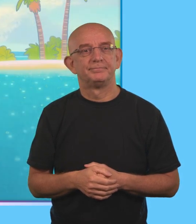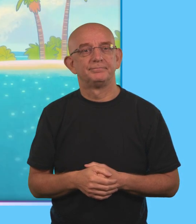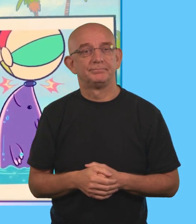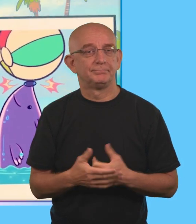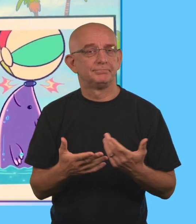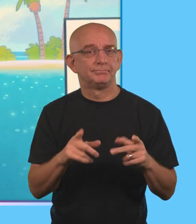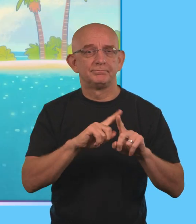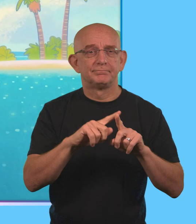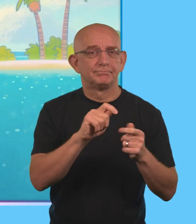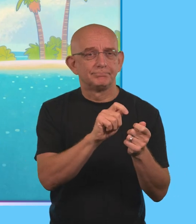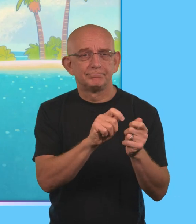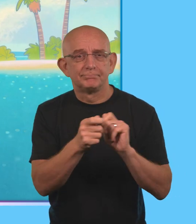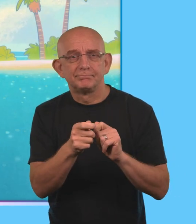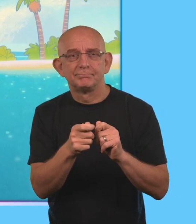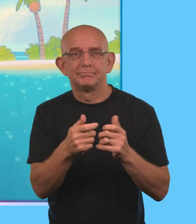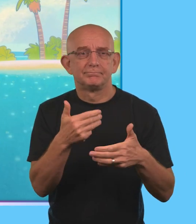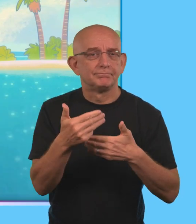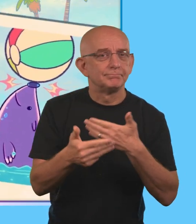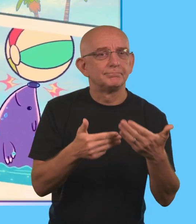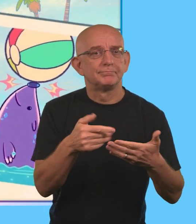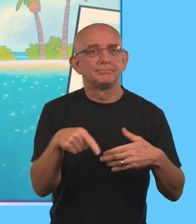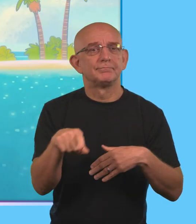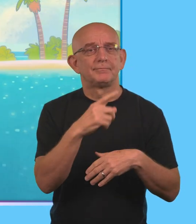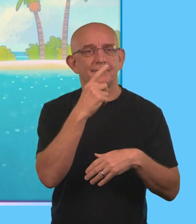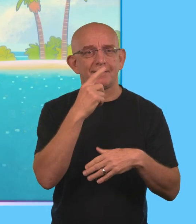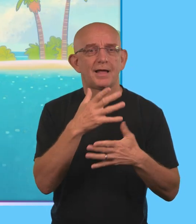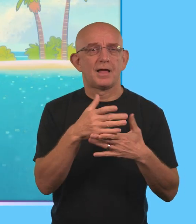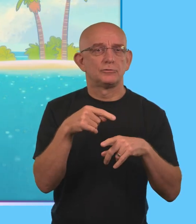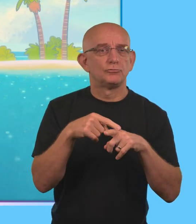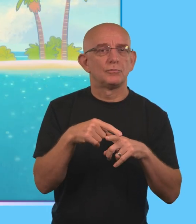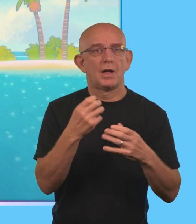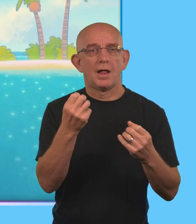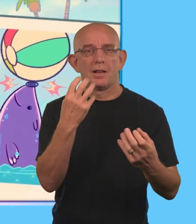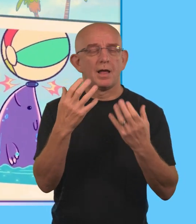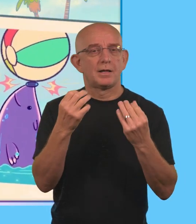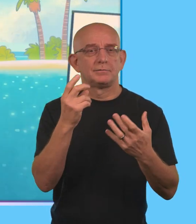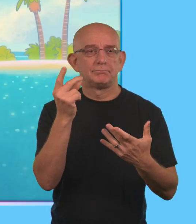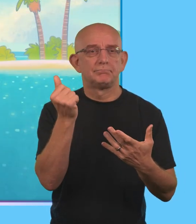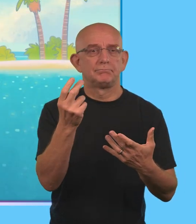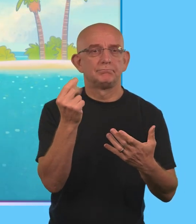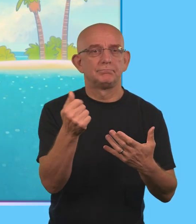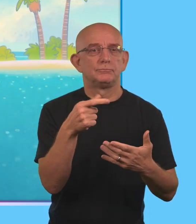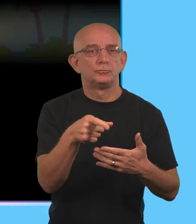And with their custom game engine, you can rely on lightning fast response times as you bop along to the beat.